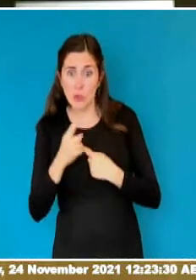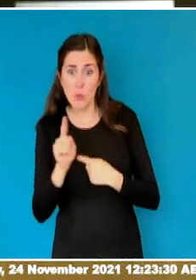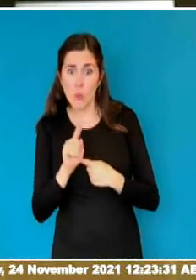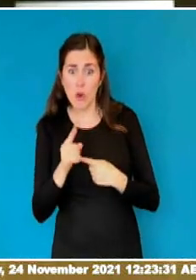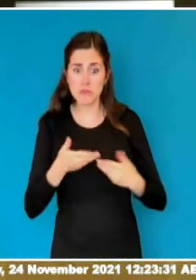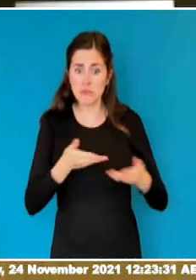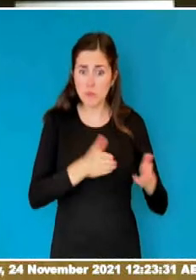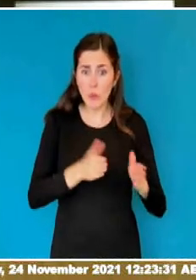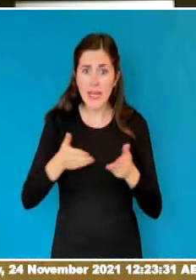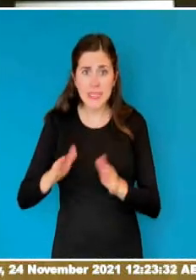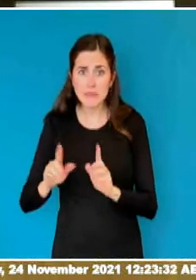Yes, happy to.